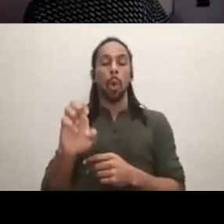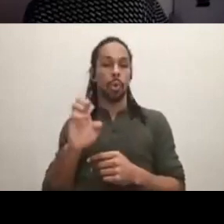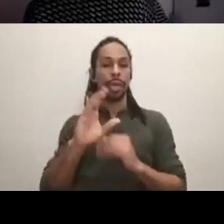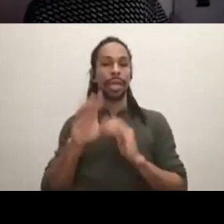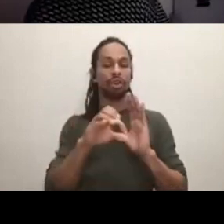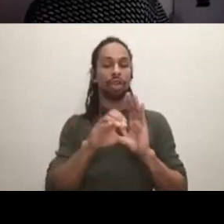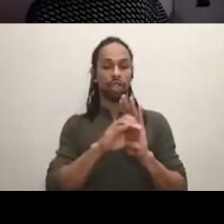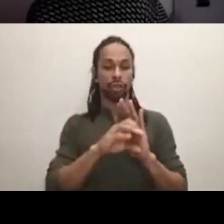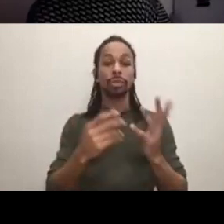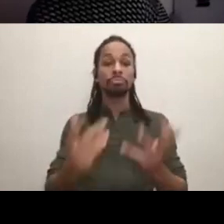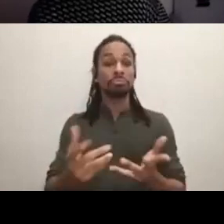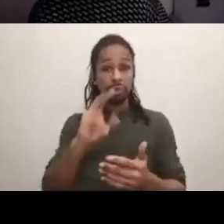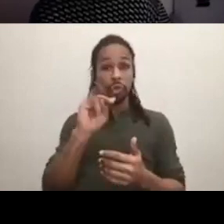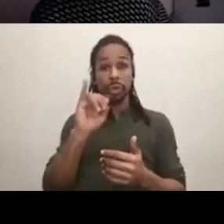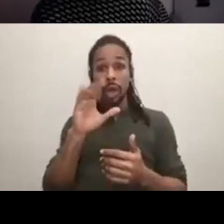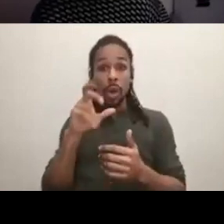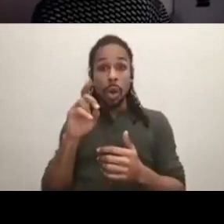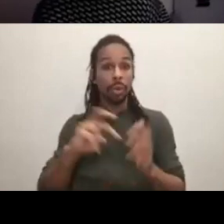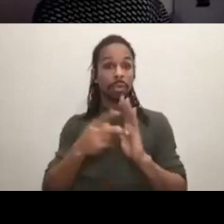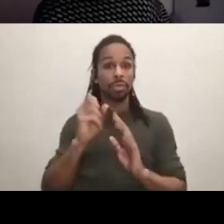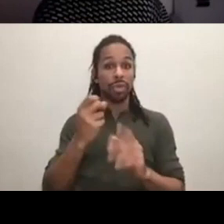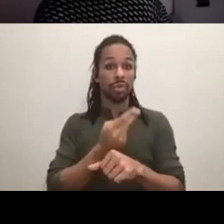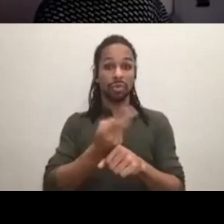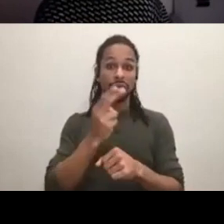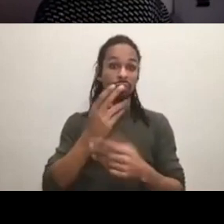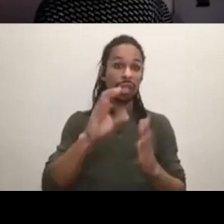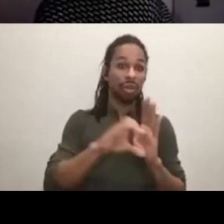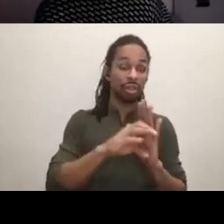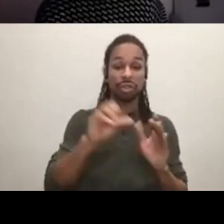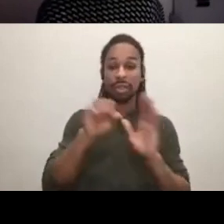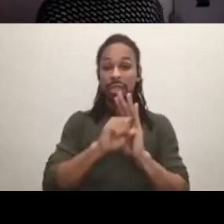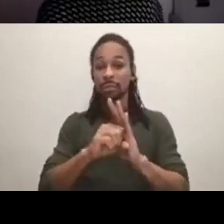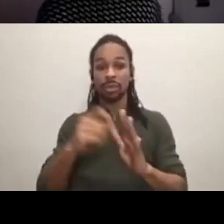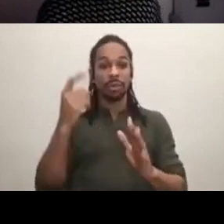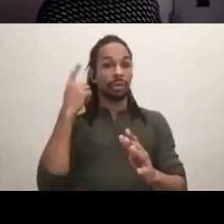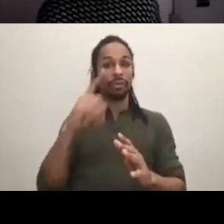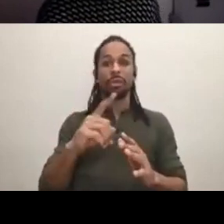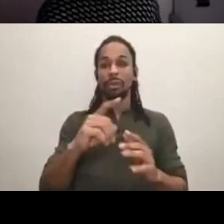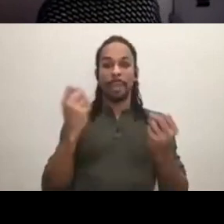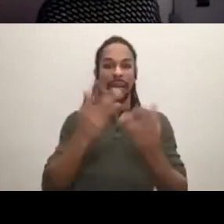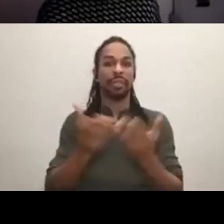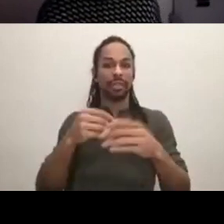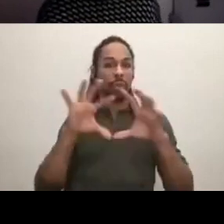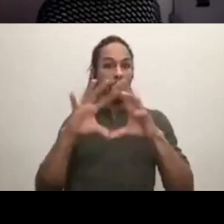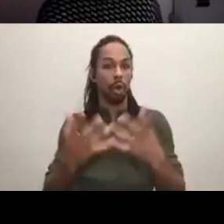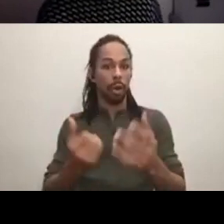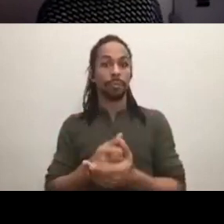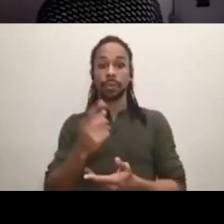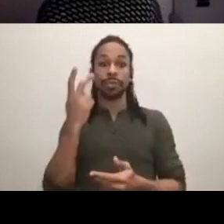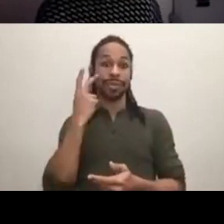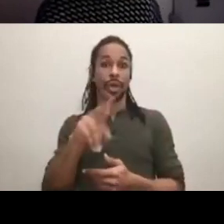together. Over the heavier beat, the other sounds are quickening. The composition stops